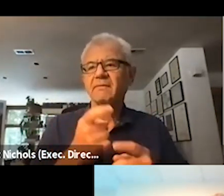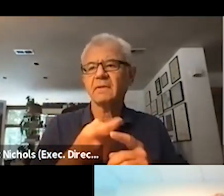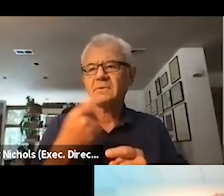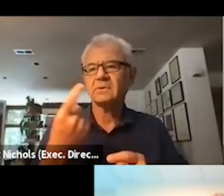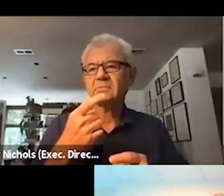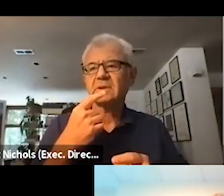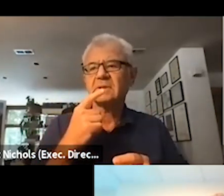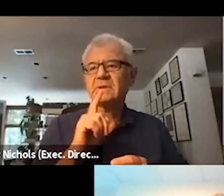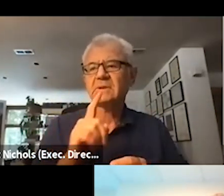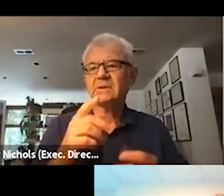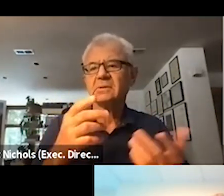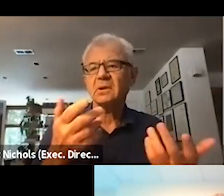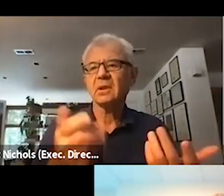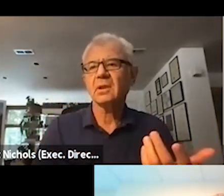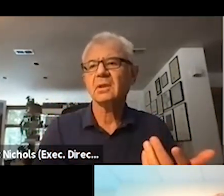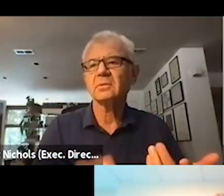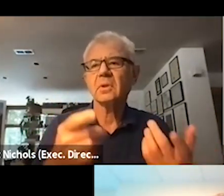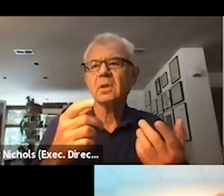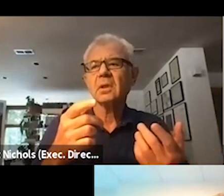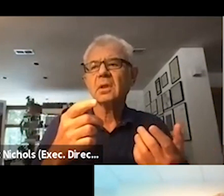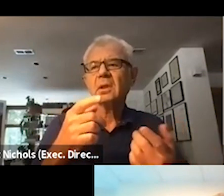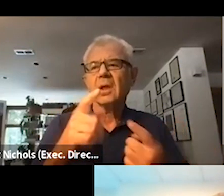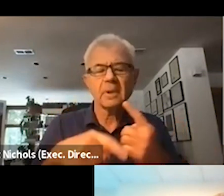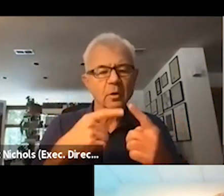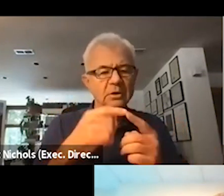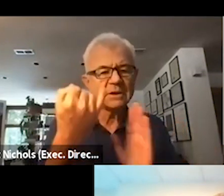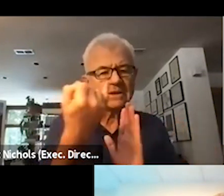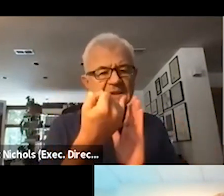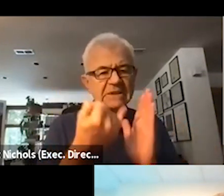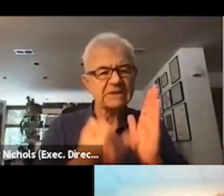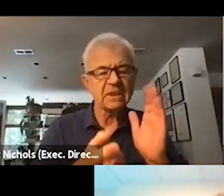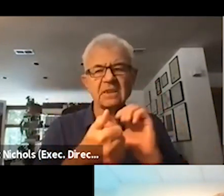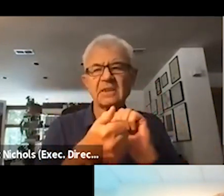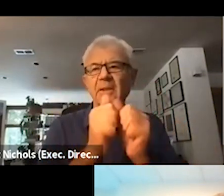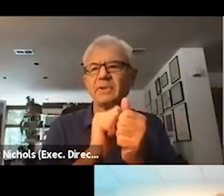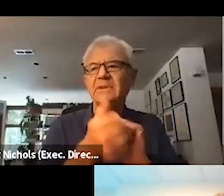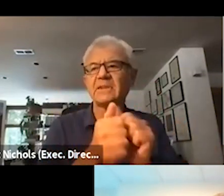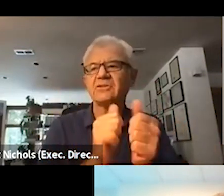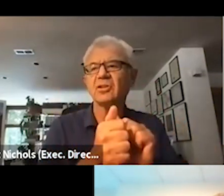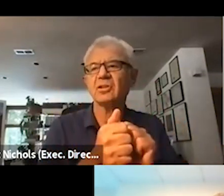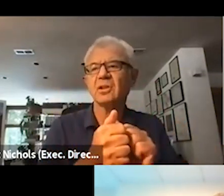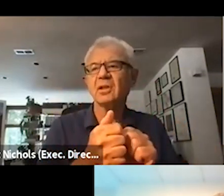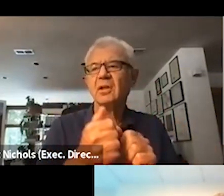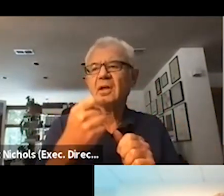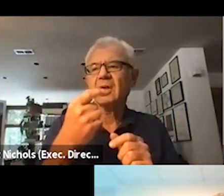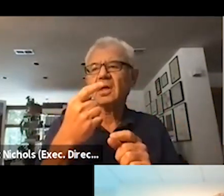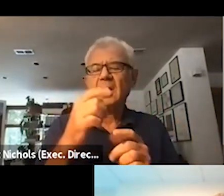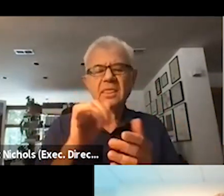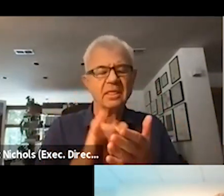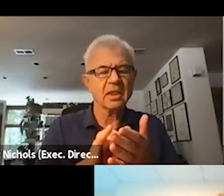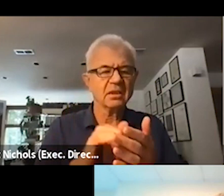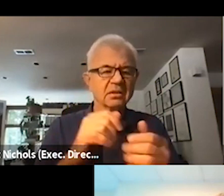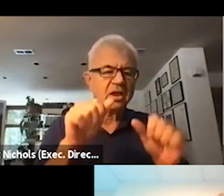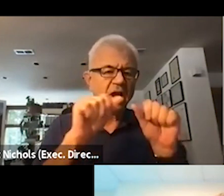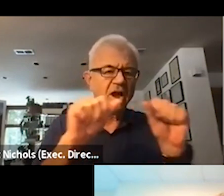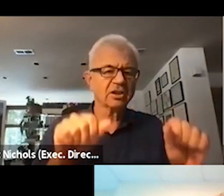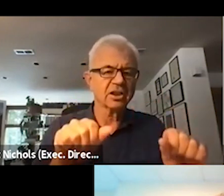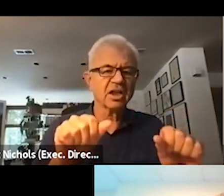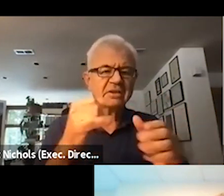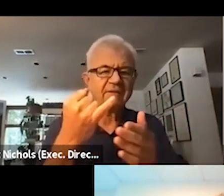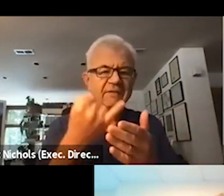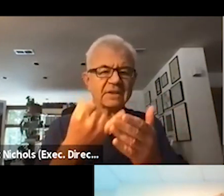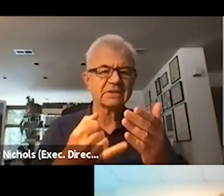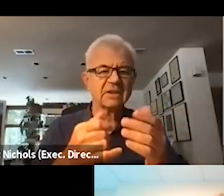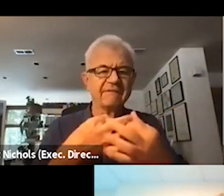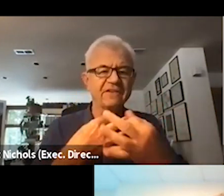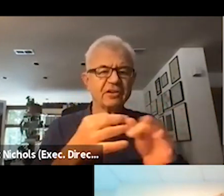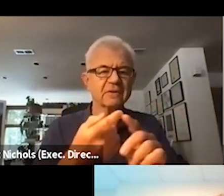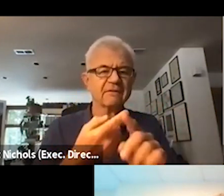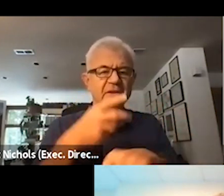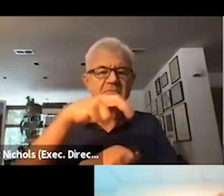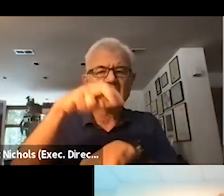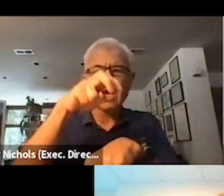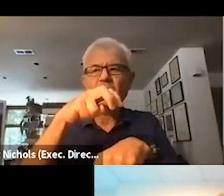The next question is from somebody who says: They want to know about design accommodations